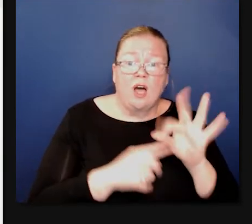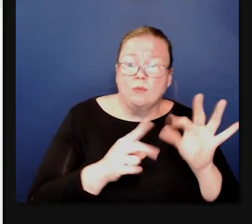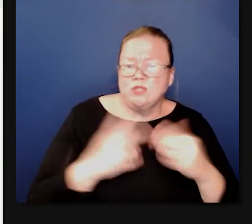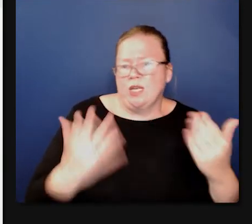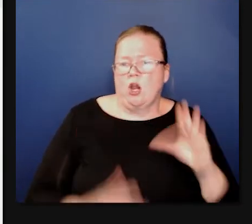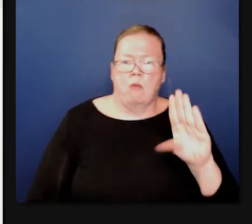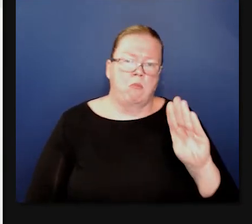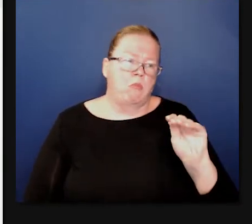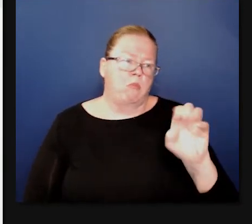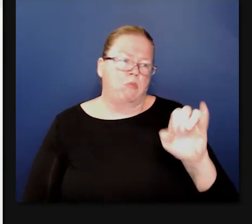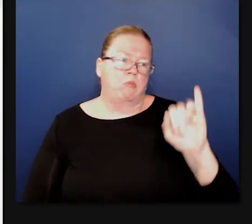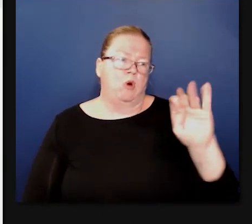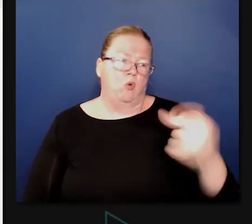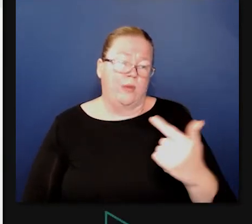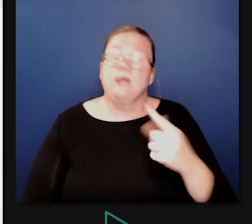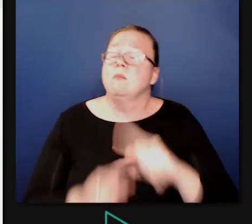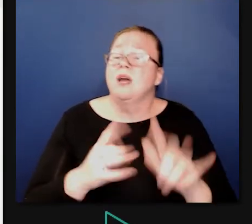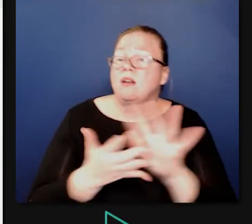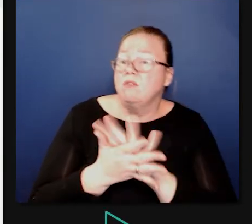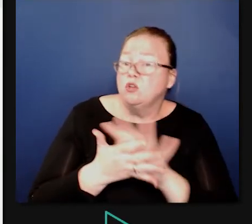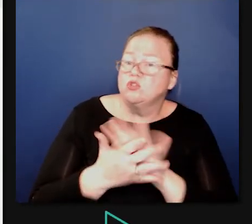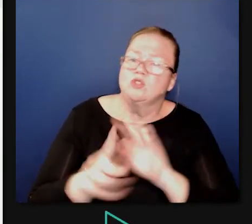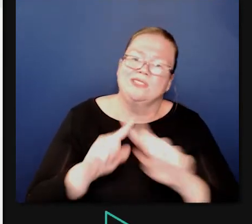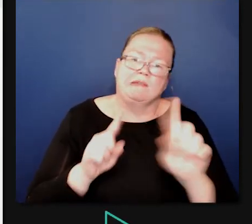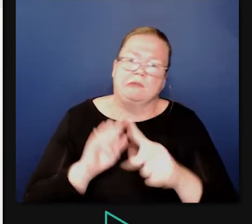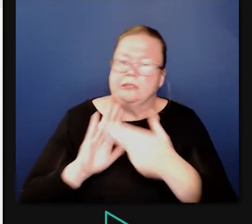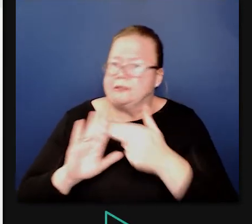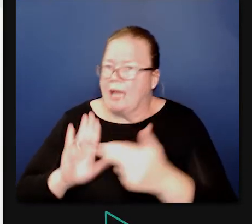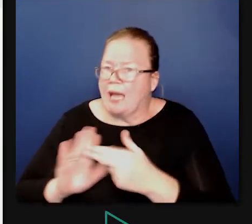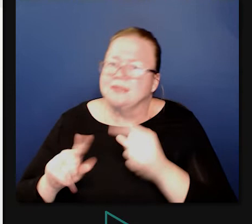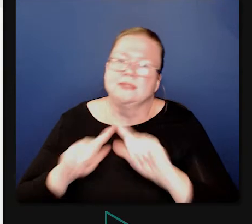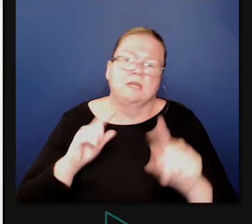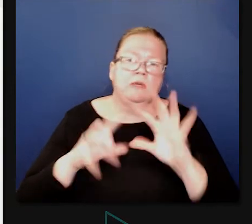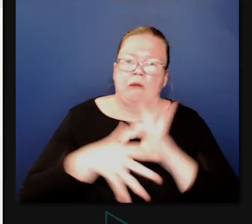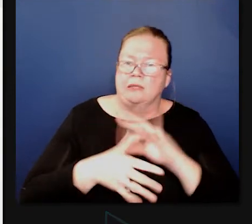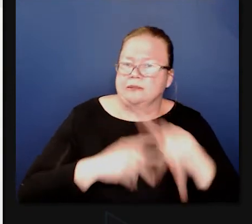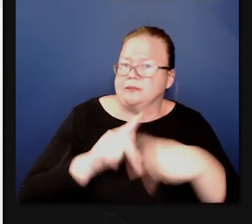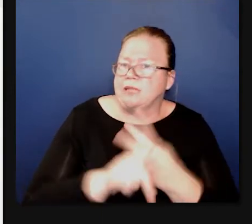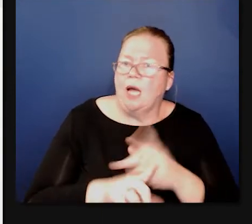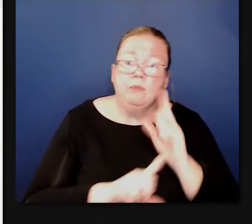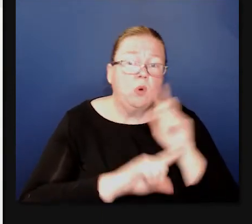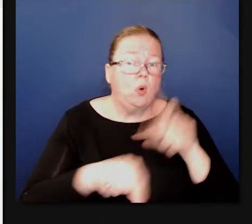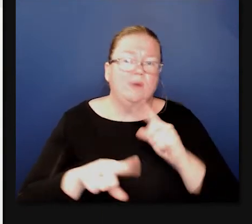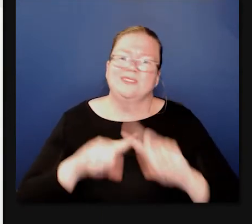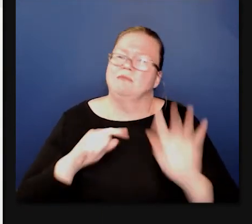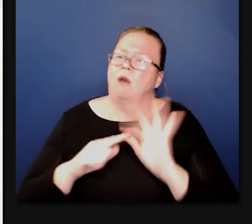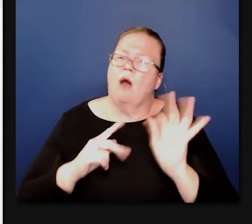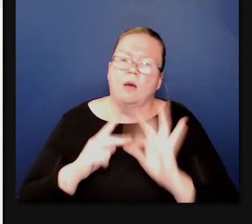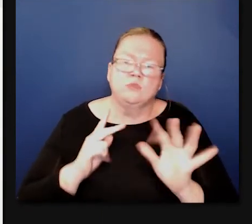in this case for Boeing, but you can also filter by different tags, different content types, ordering by different options,